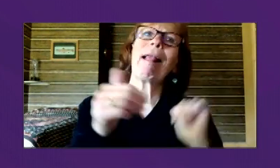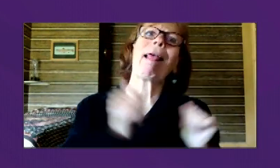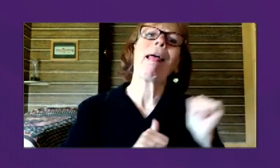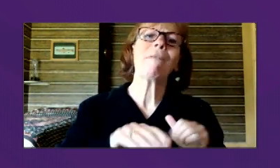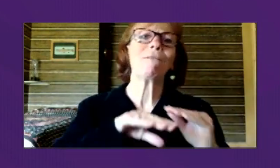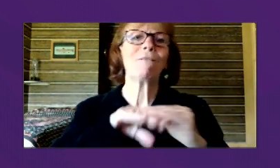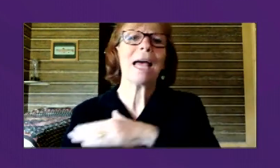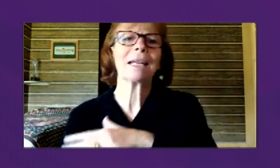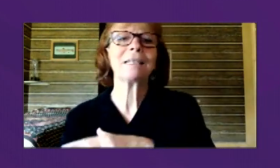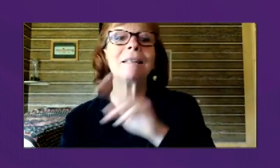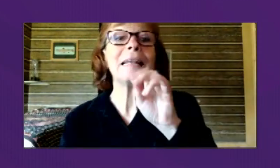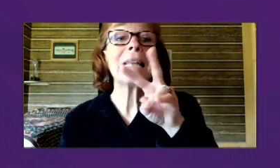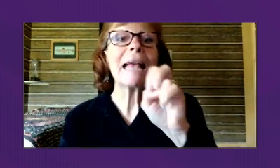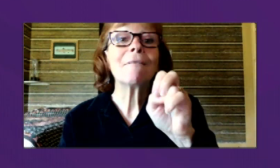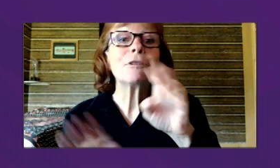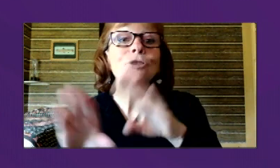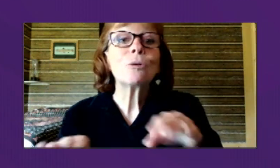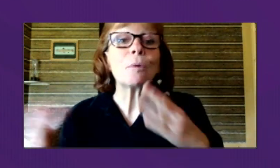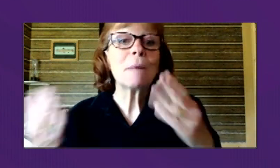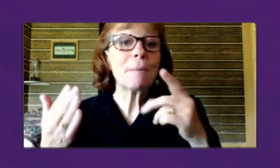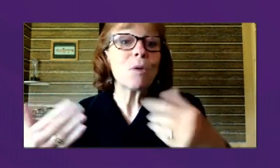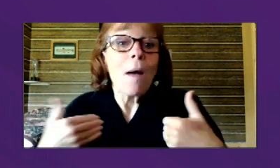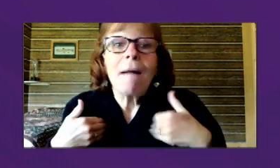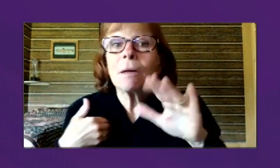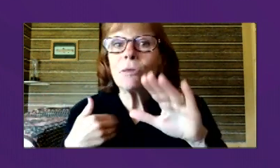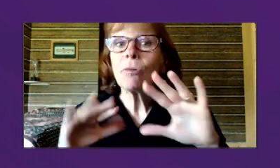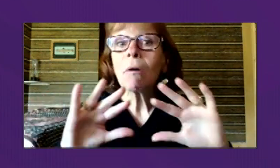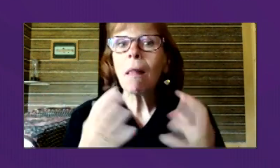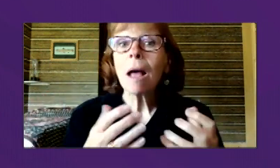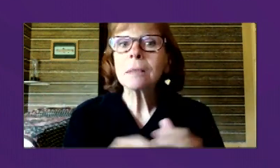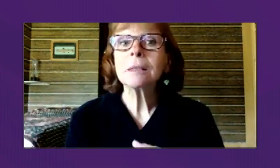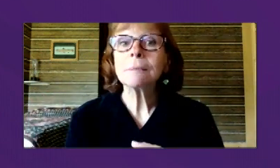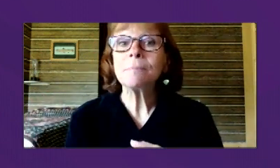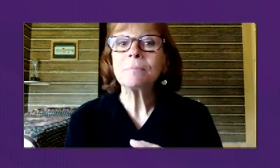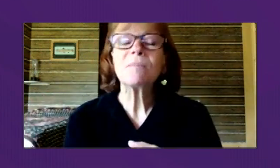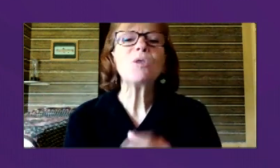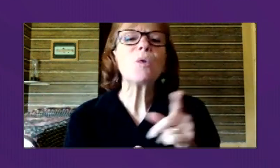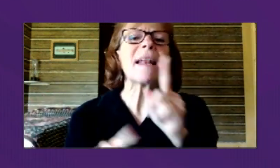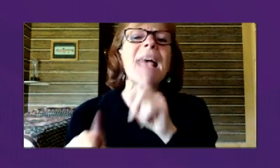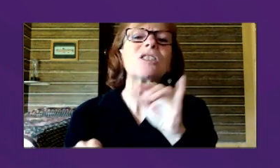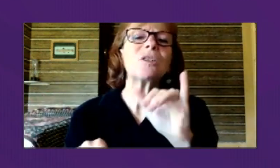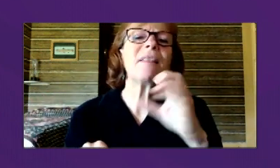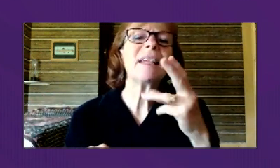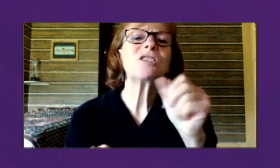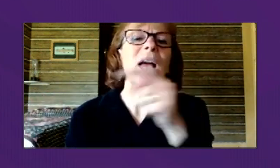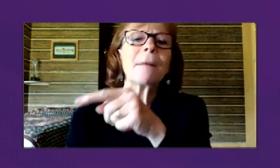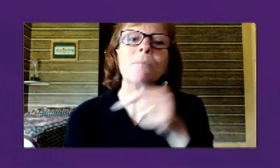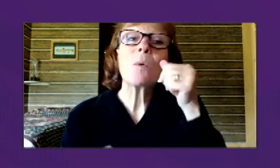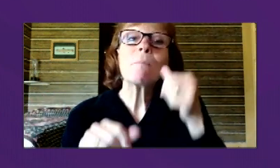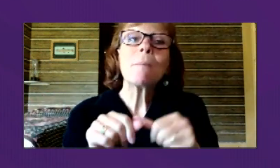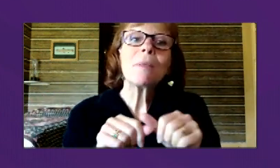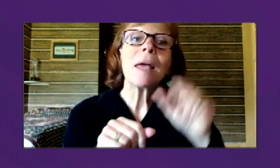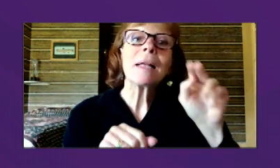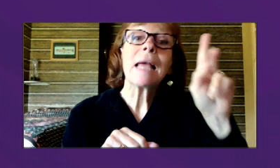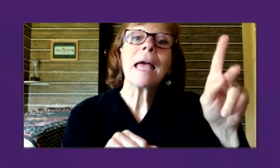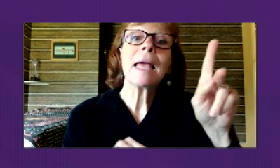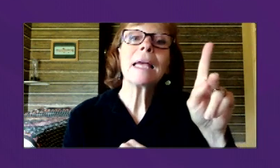to answer in the chat. We mentioned earlier those NK360 resources. And one handout you can find on